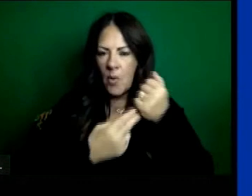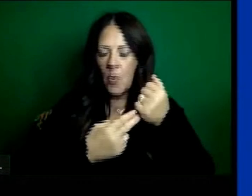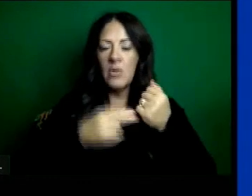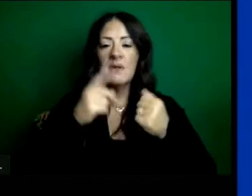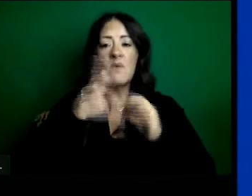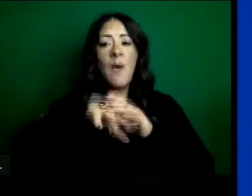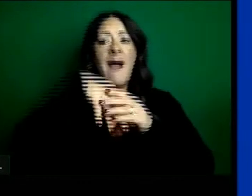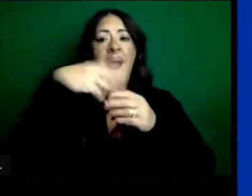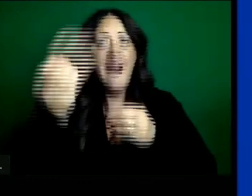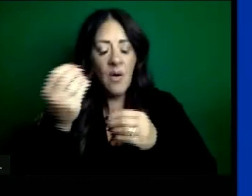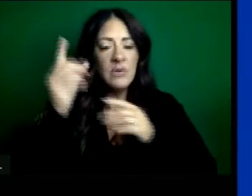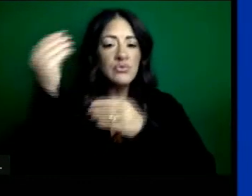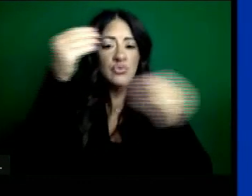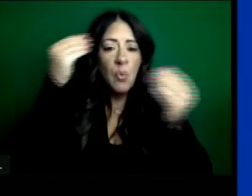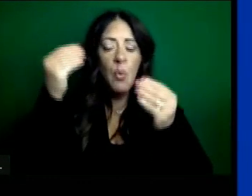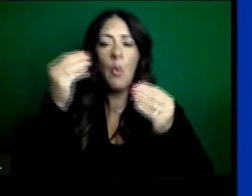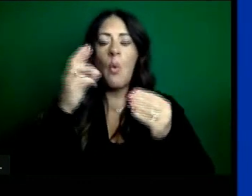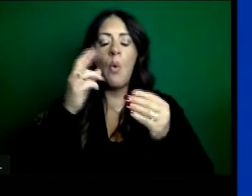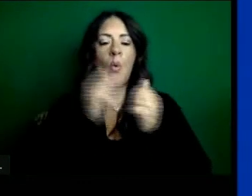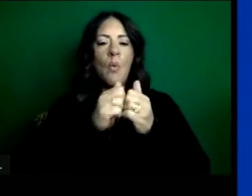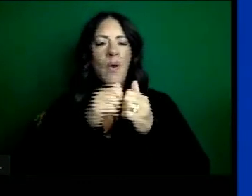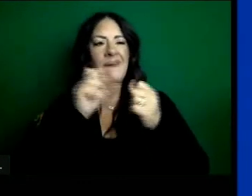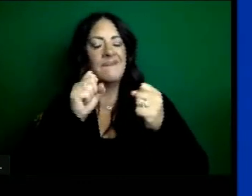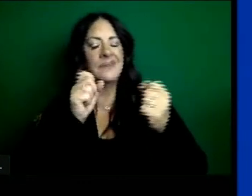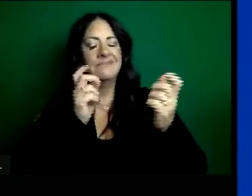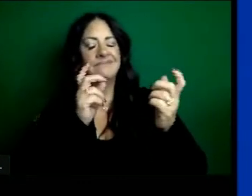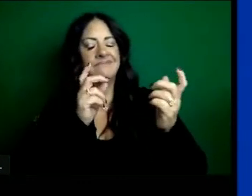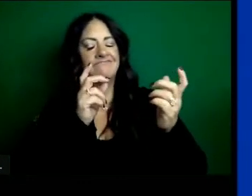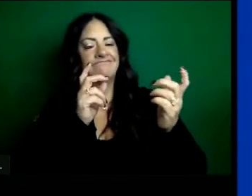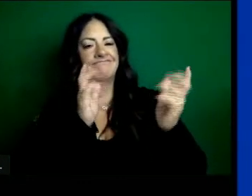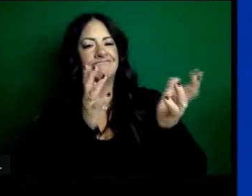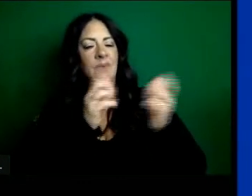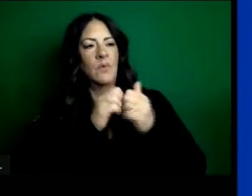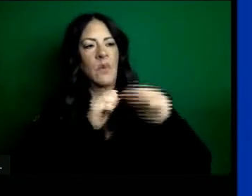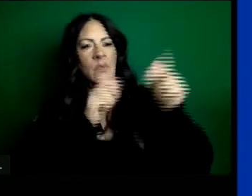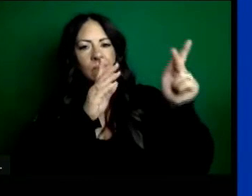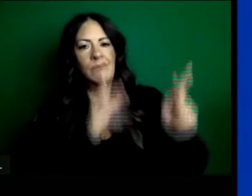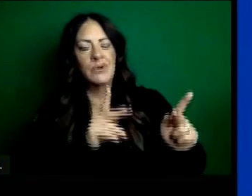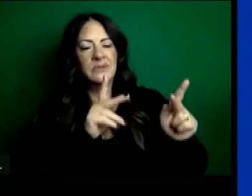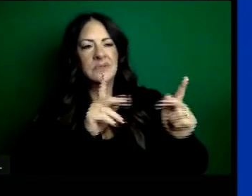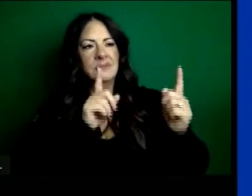YOU ARE OUTSIDE OF YOUR HOME, WHEN YOU ARE AT WORK, WHEN YOU ARE WITH OTHER PEOPLE THAT